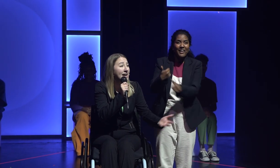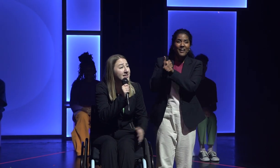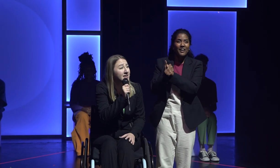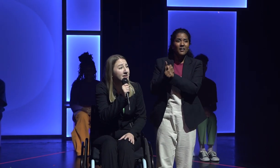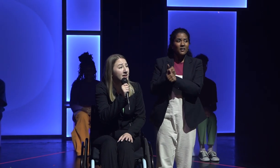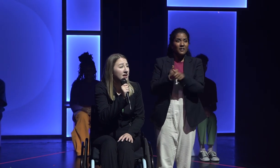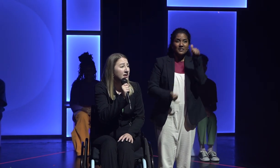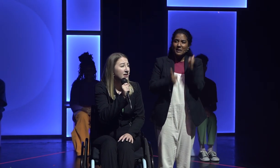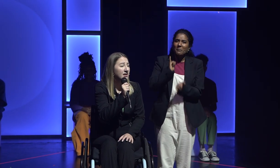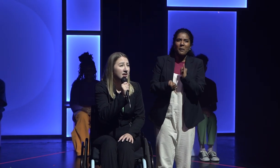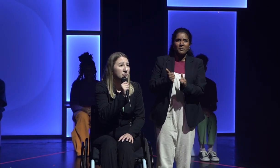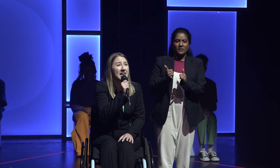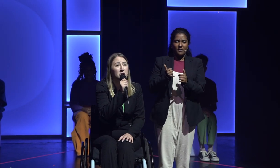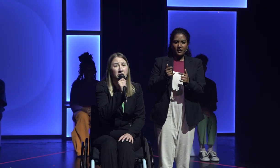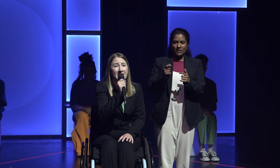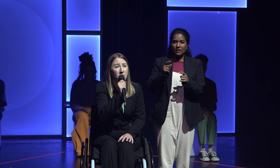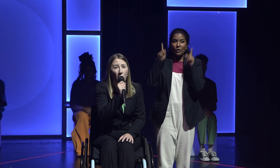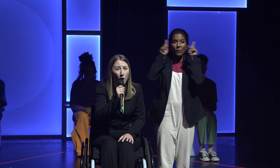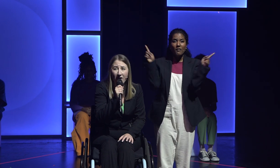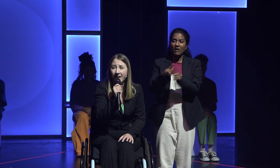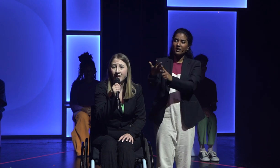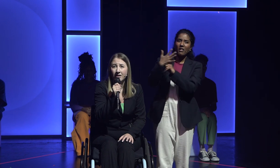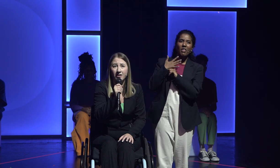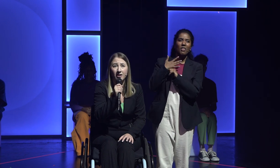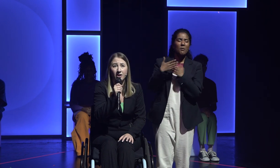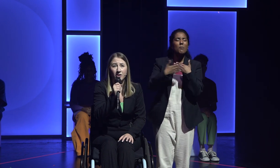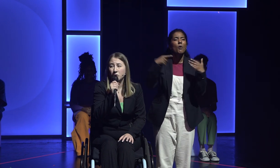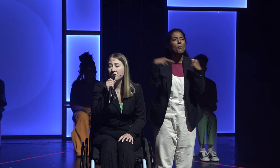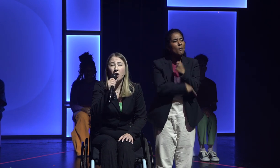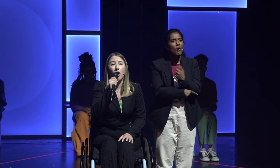some cases, making us even poorer. Some of us